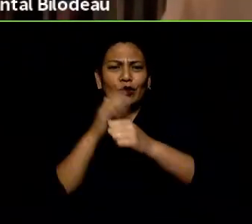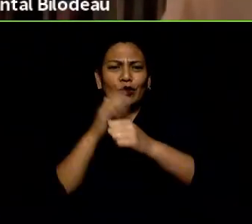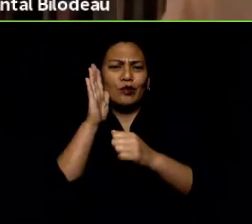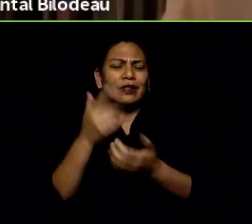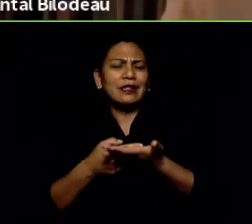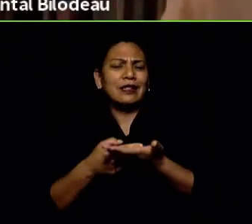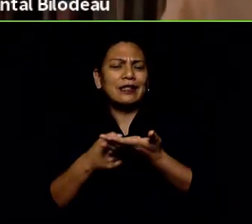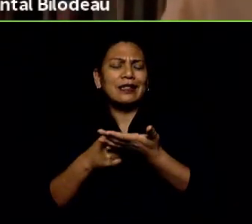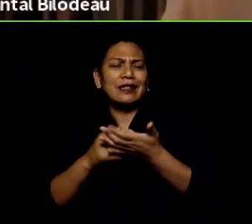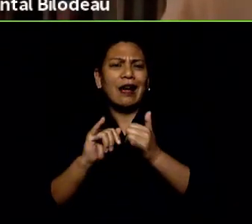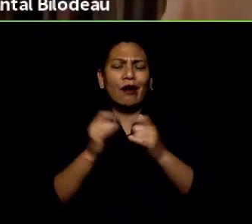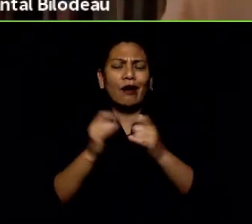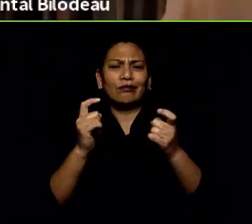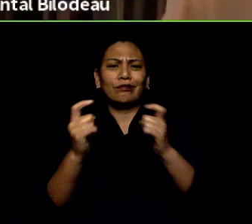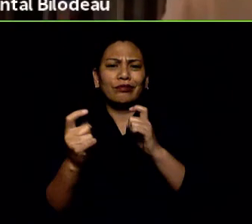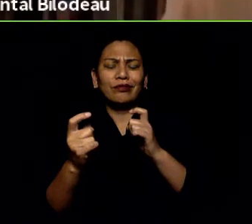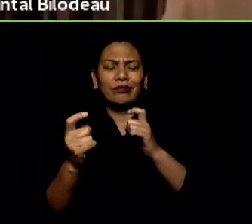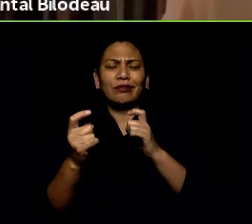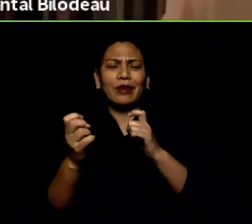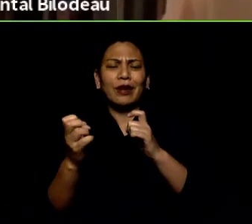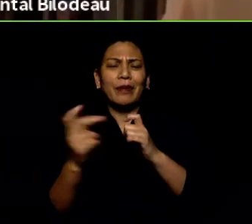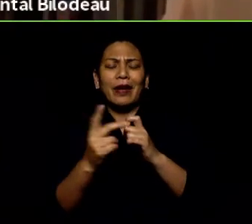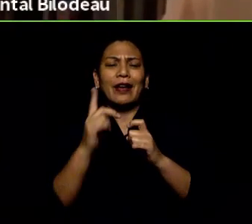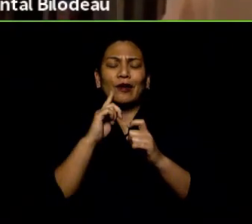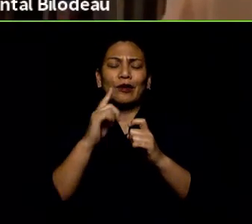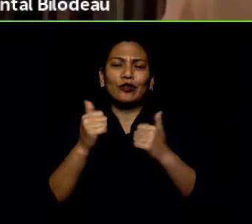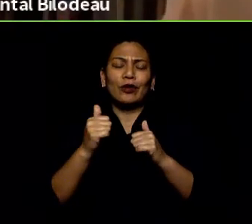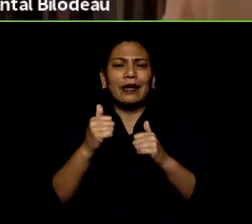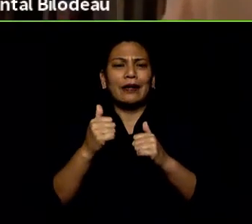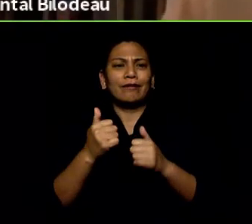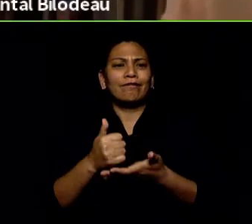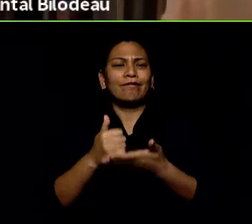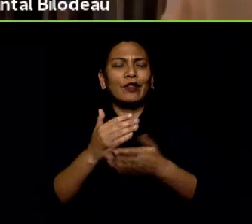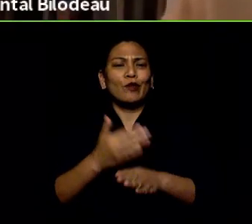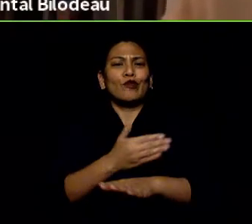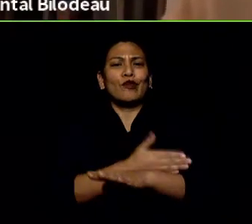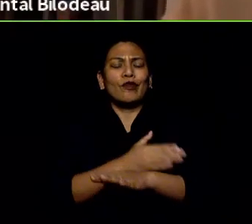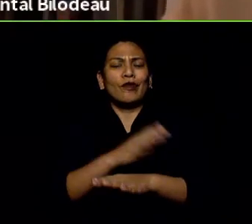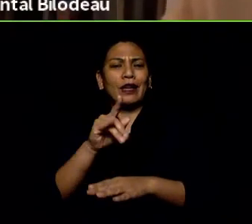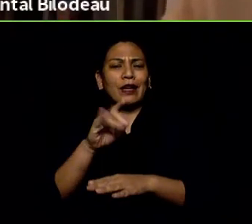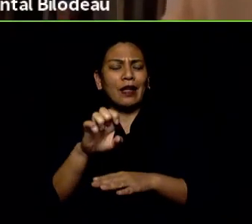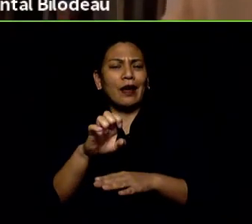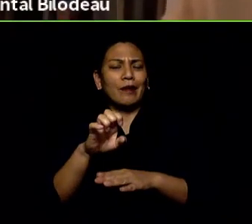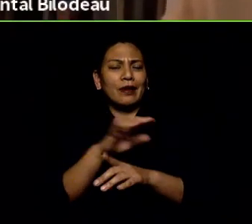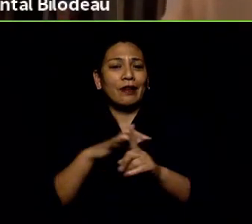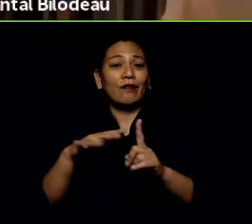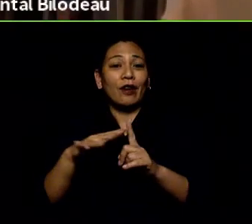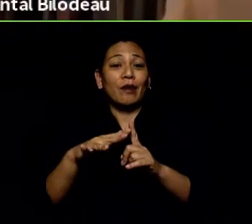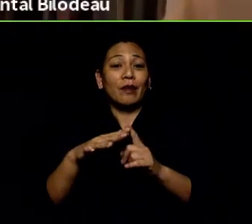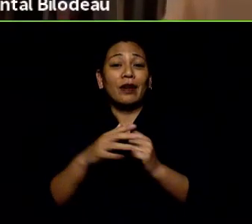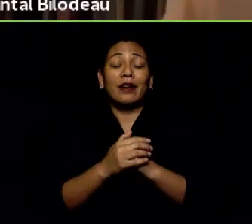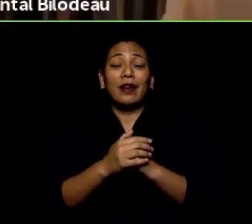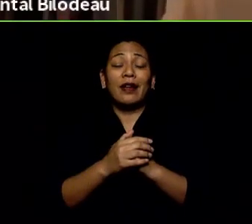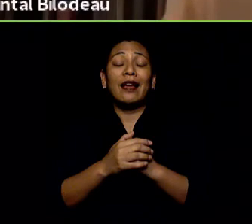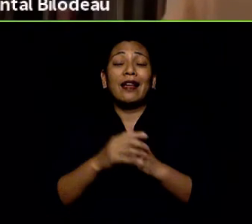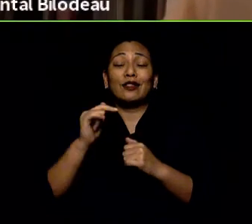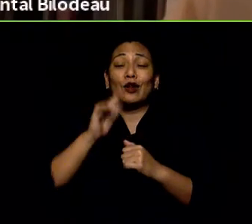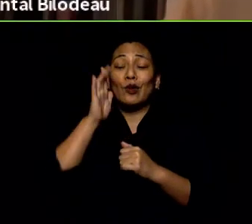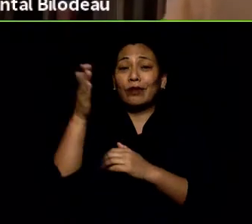Please feel free to use the chat to comment along the way, and there will be a formal Q and A session at the end of the talk.